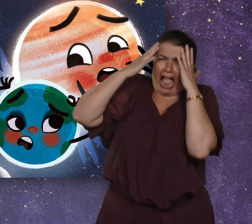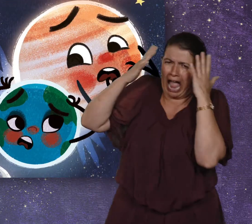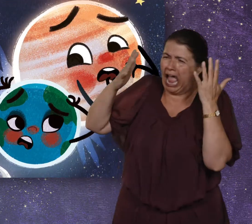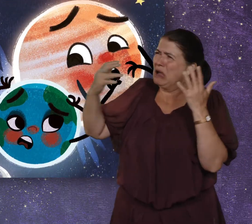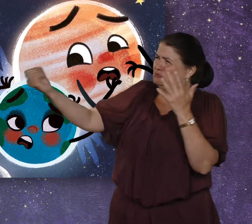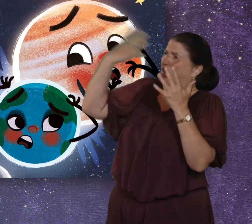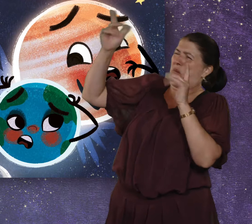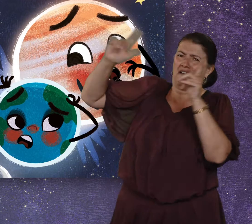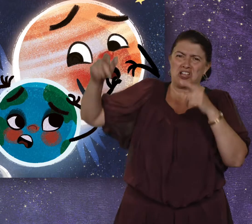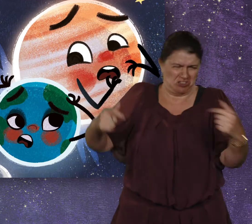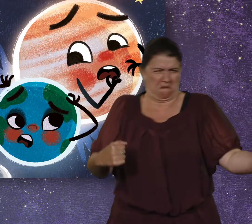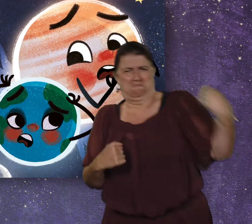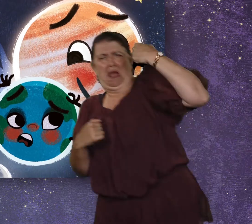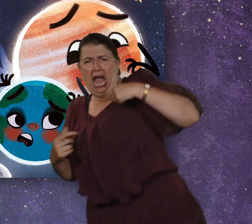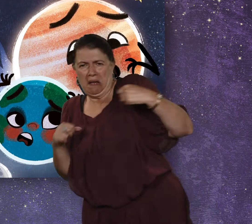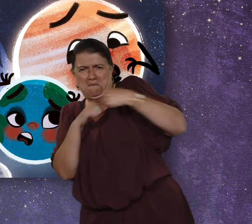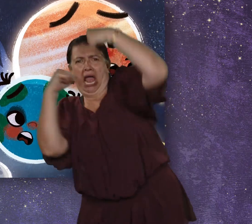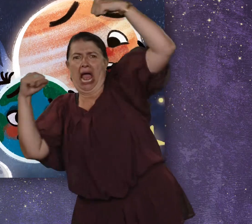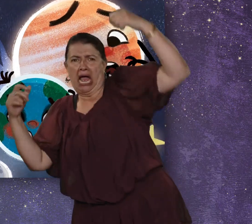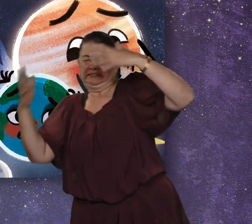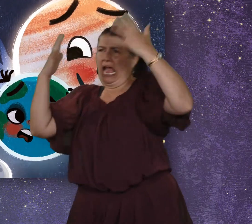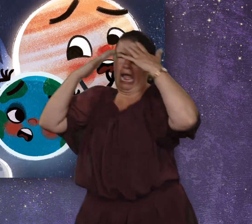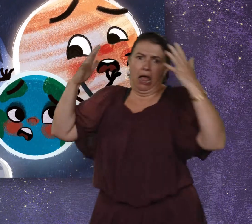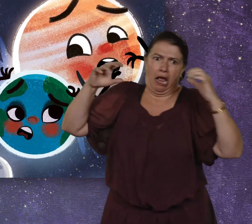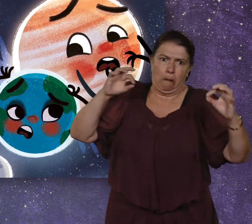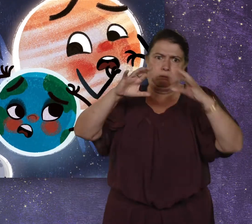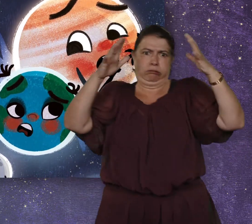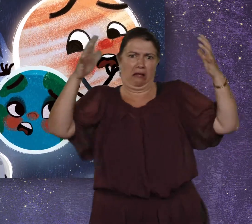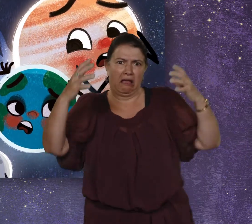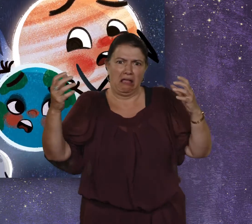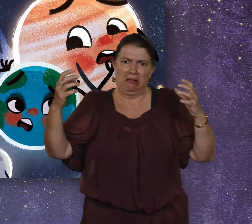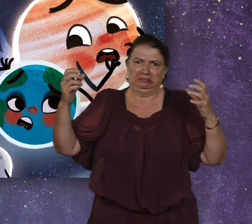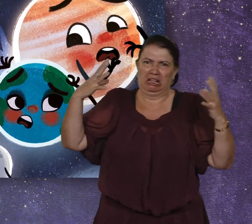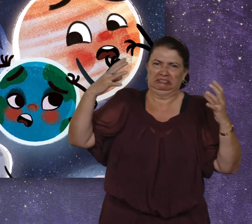Me? shouted Earth. You were thumping me OW!